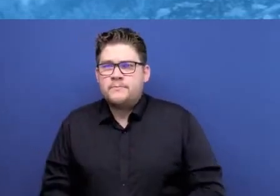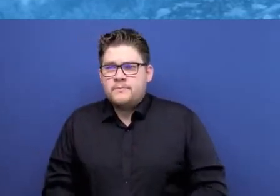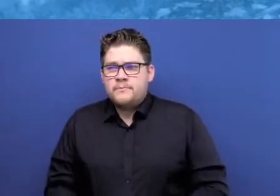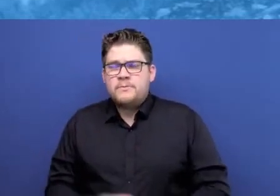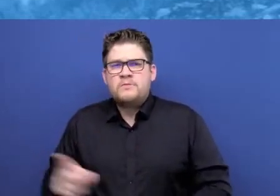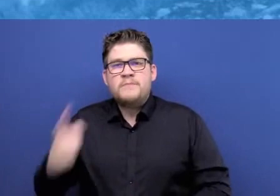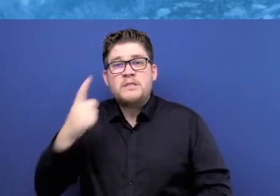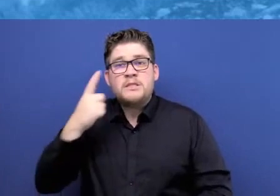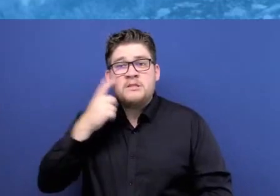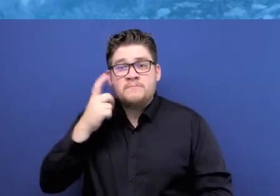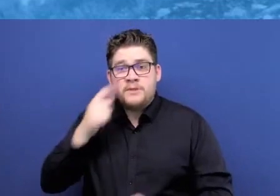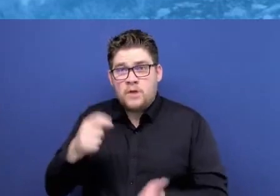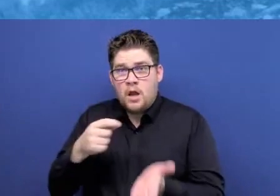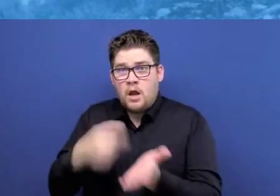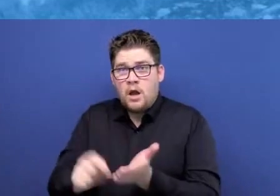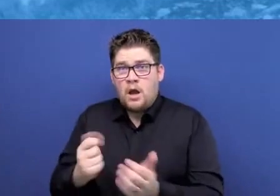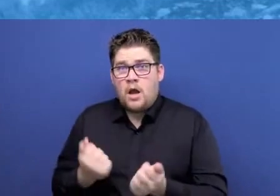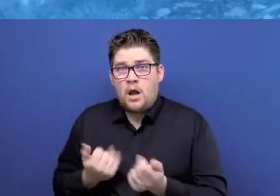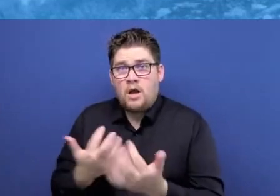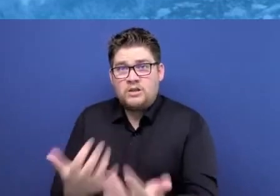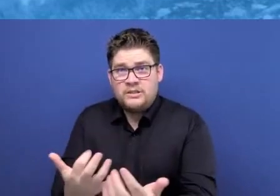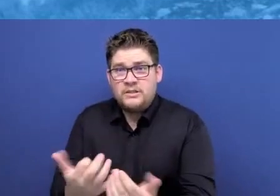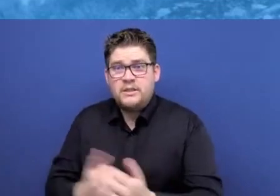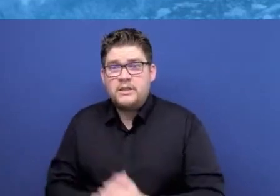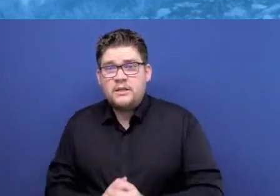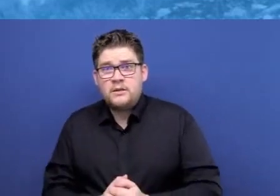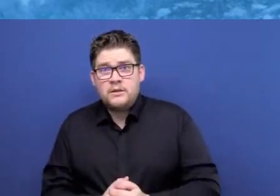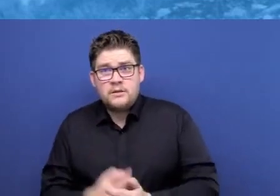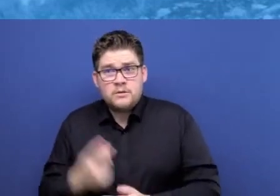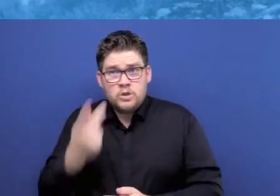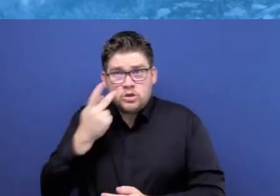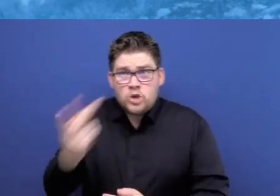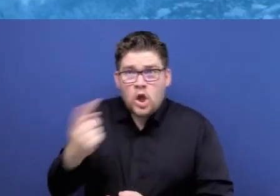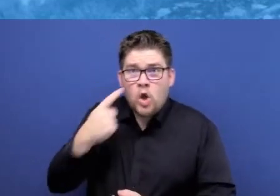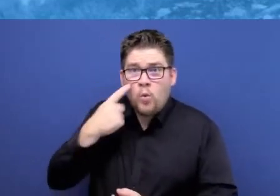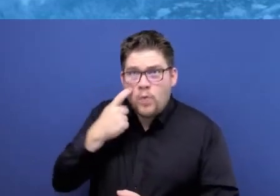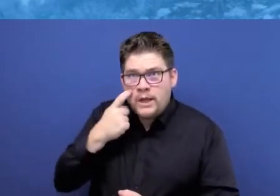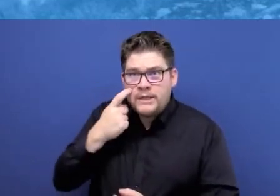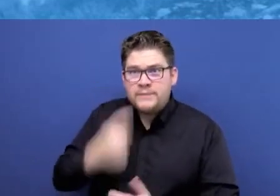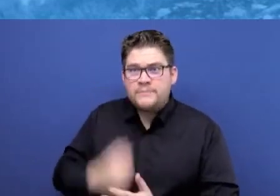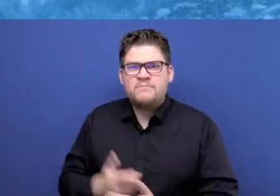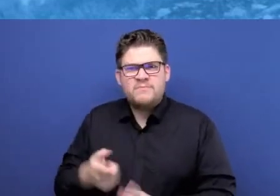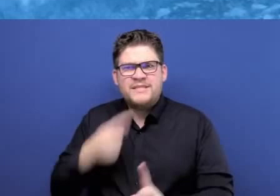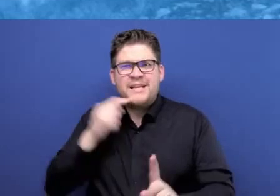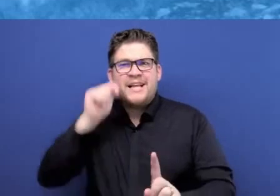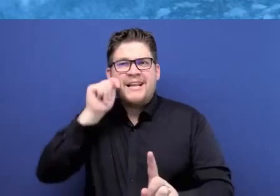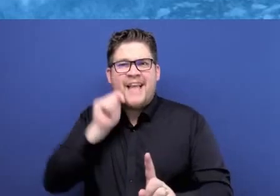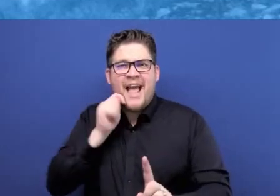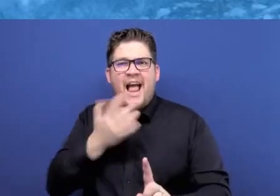somebody. Is there any more of a description and I think we're just We can't answer with their with their vehicle involved